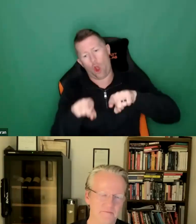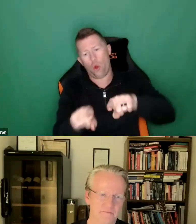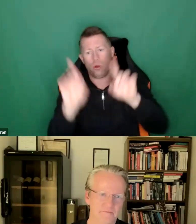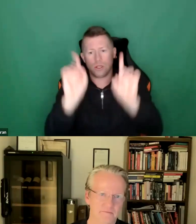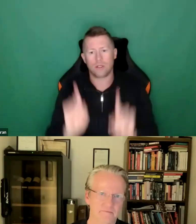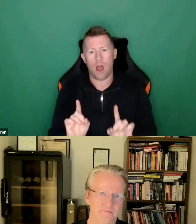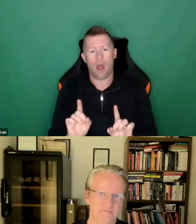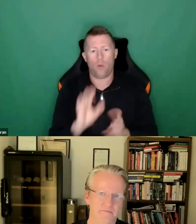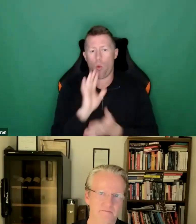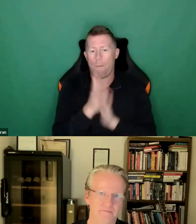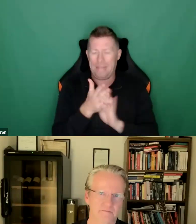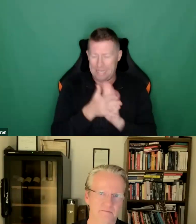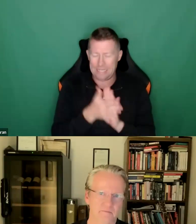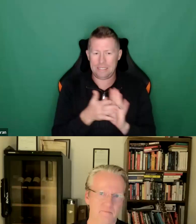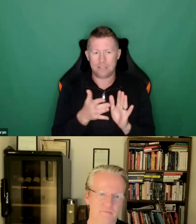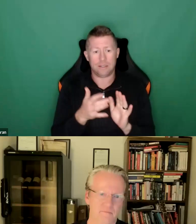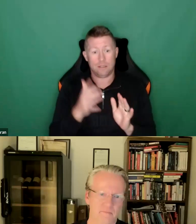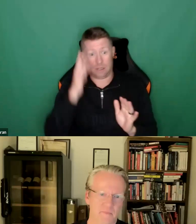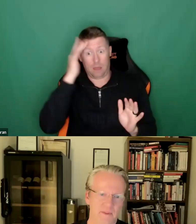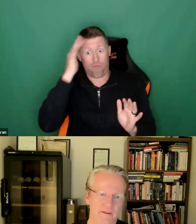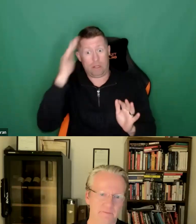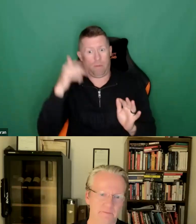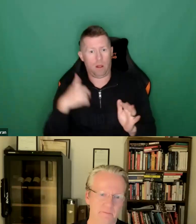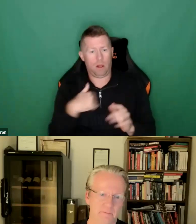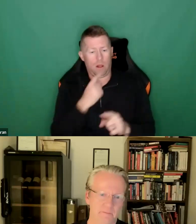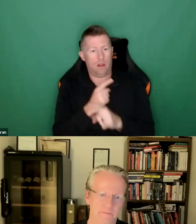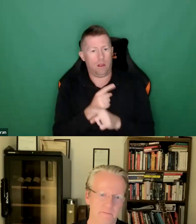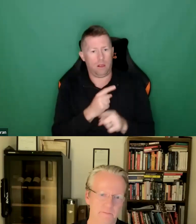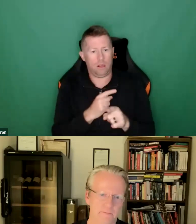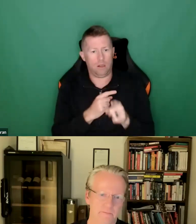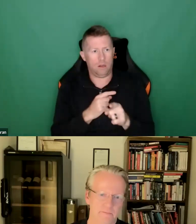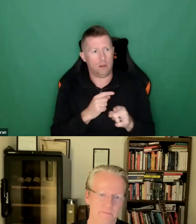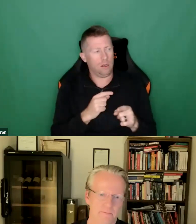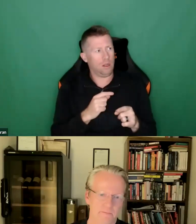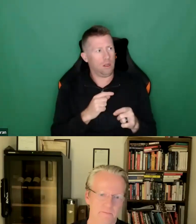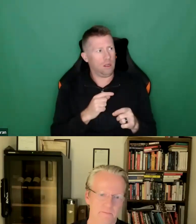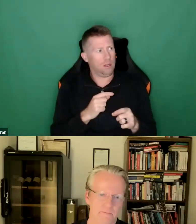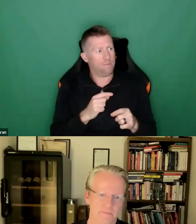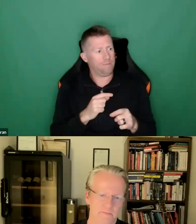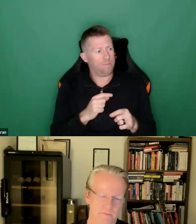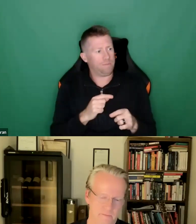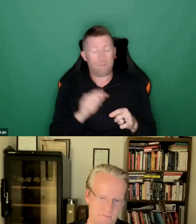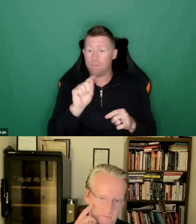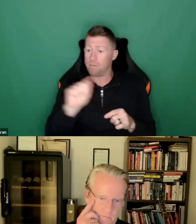how kids could get involved, but over to you. >> Yes, yes, yes. We took tobacco design,